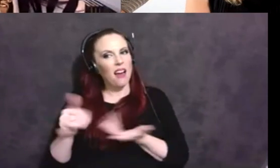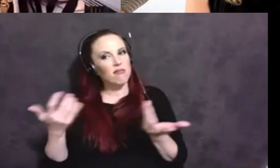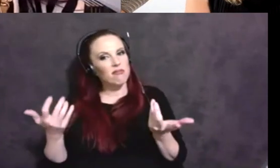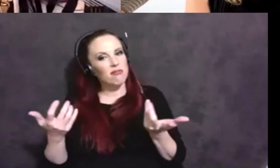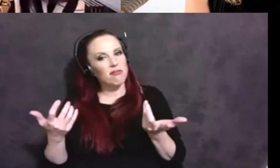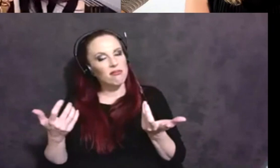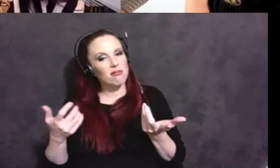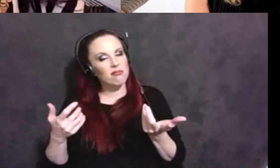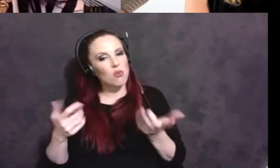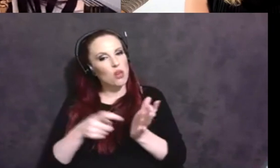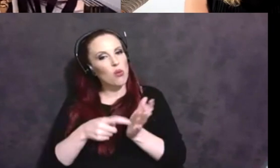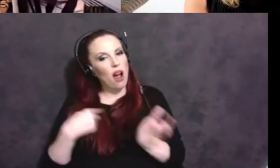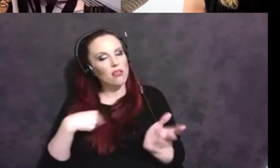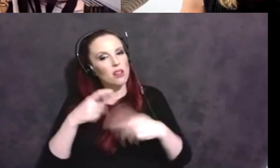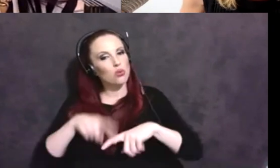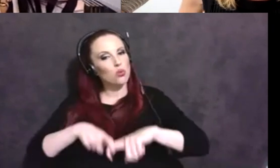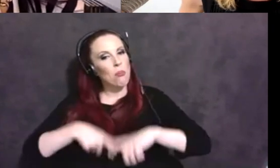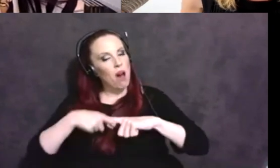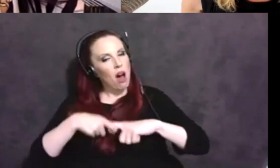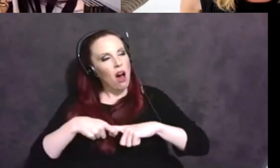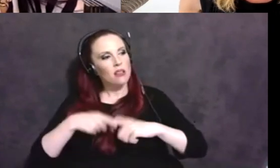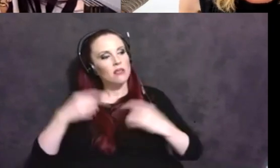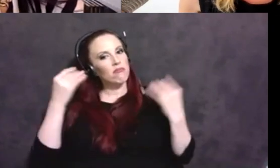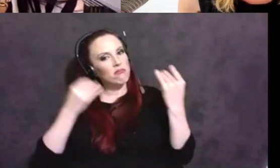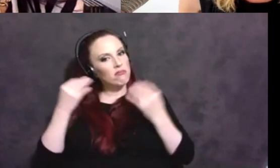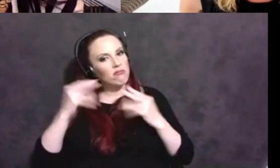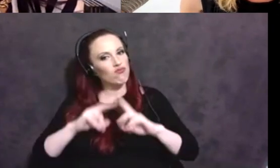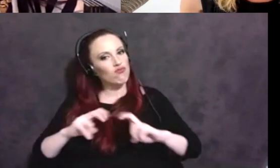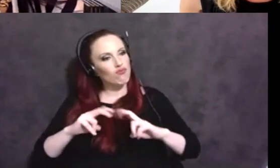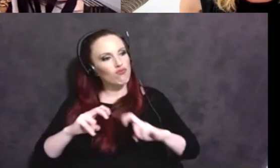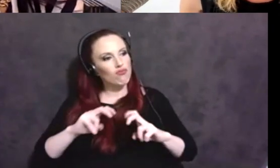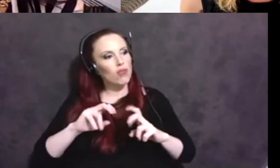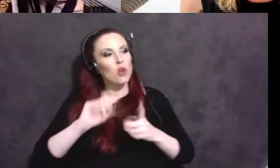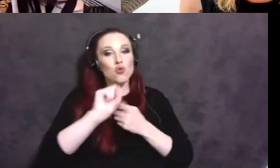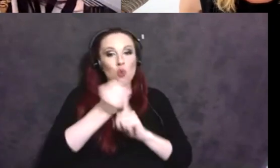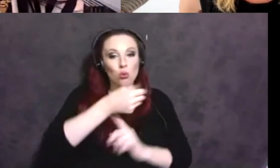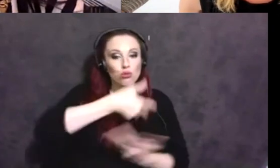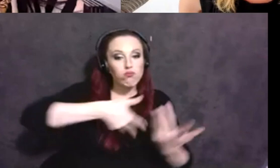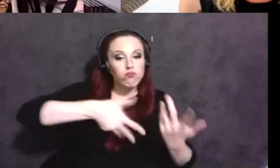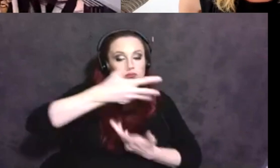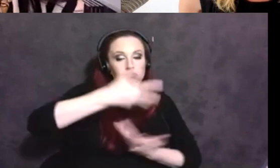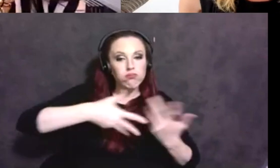and all of that. This is a really complicated, tricky, challenged nuance moment that really